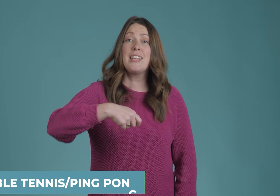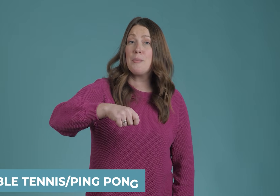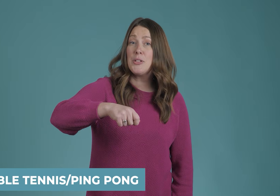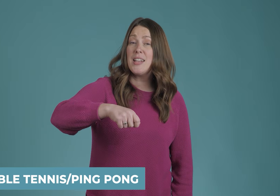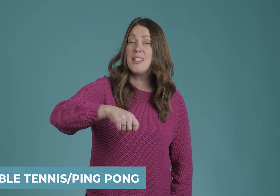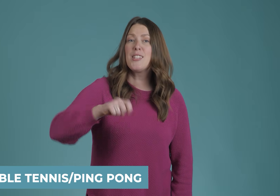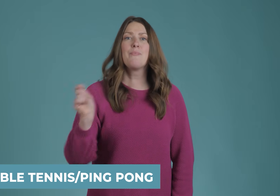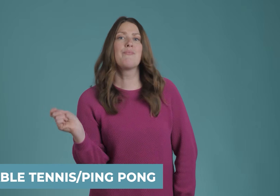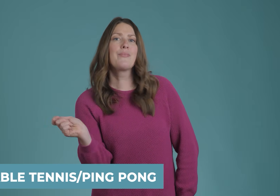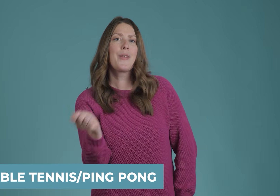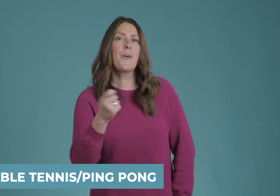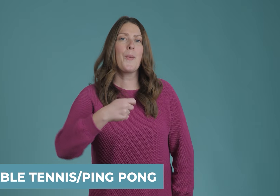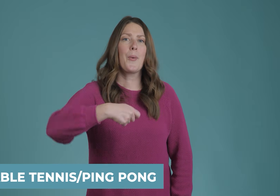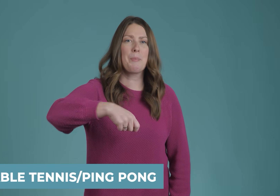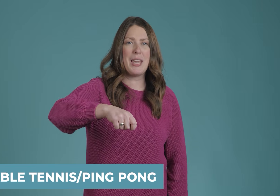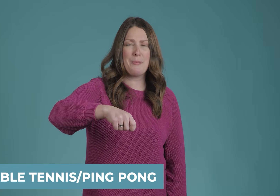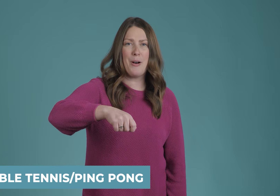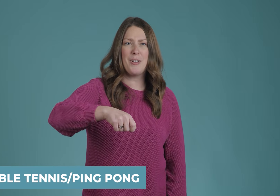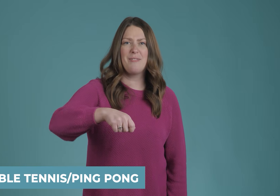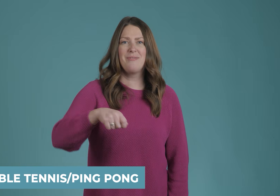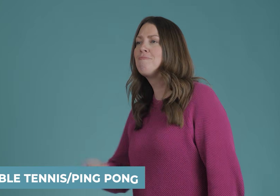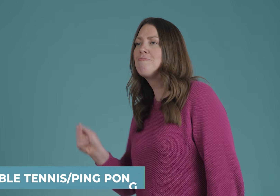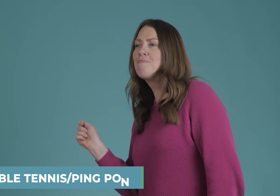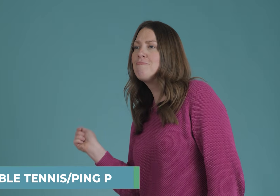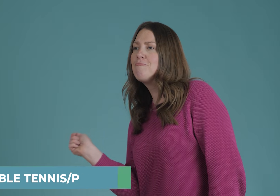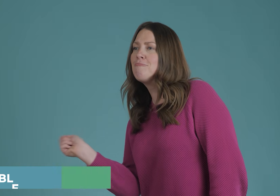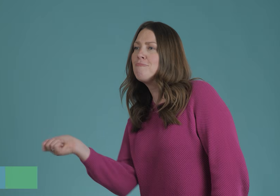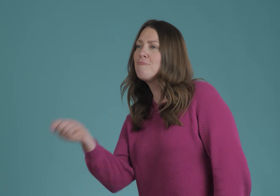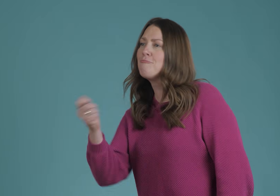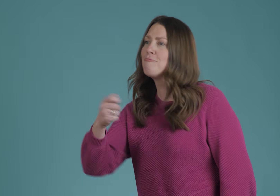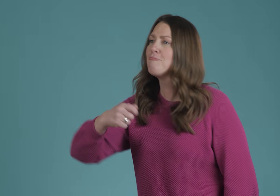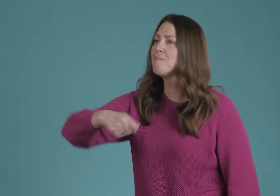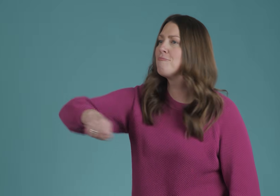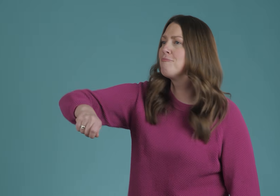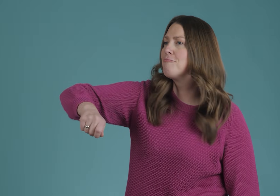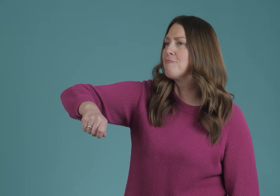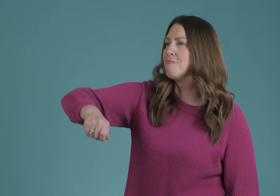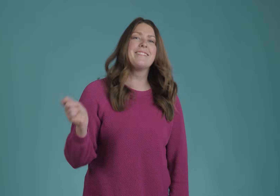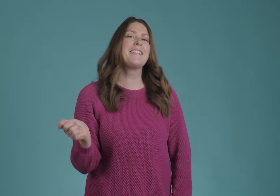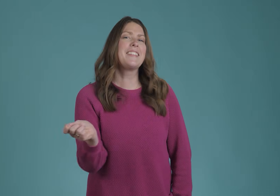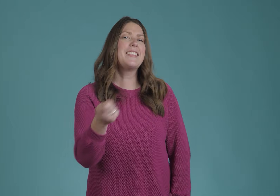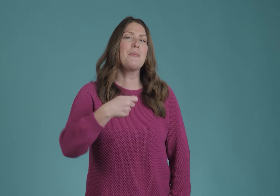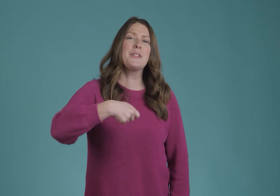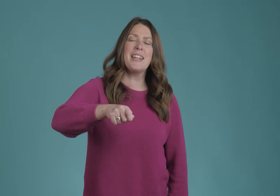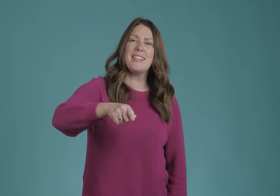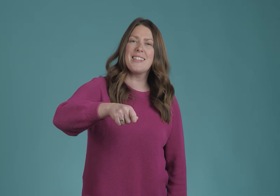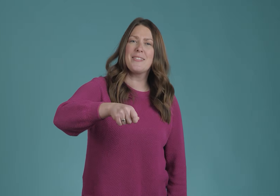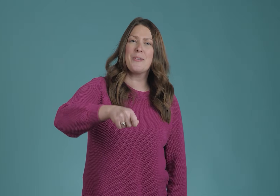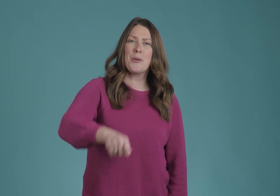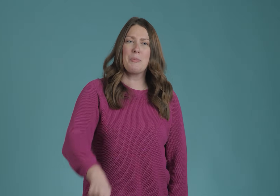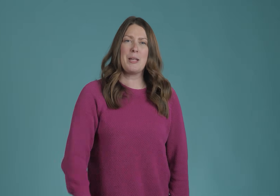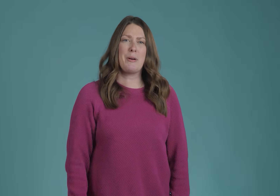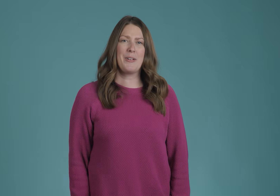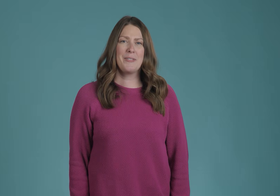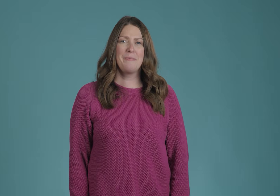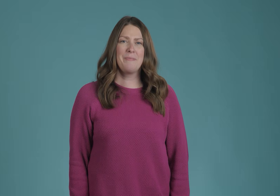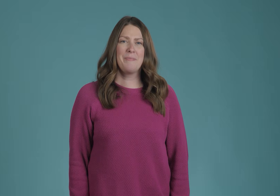Table tennis or ping pong? It's like you're playing it. Table tennis or ping pong.